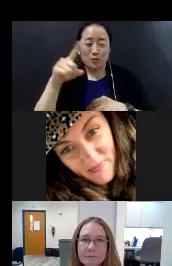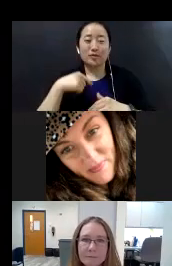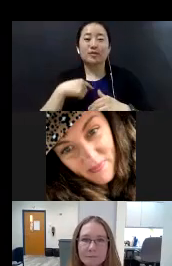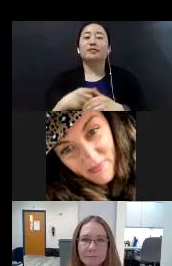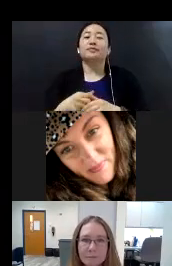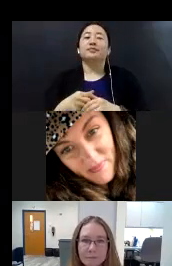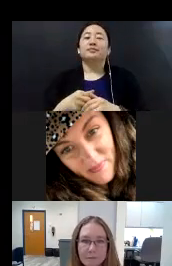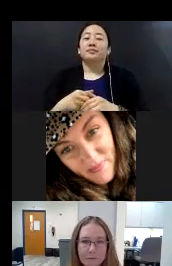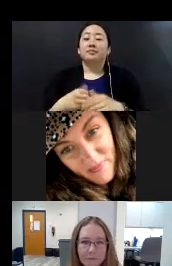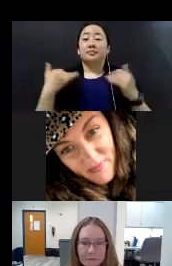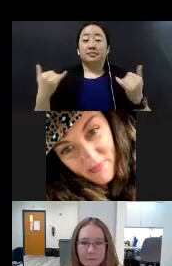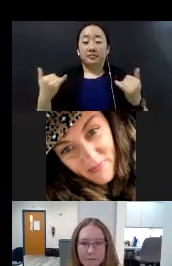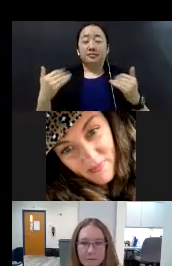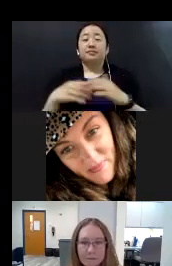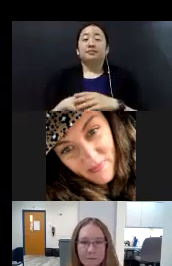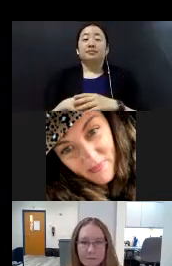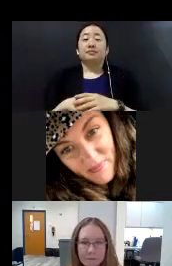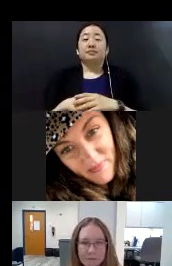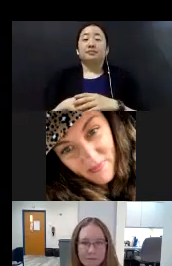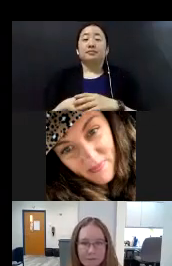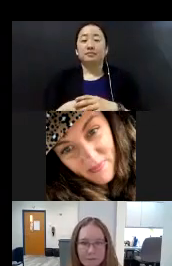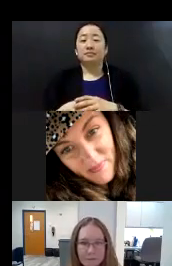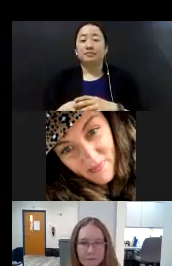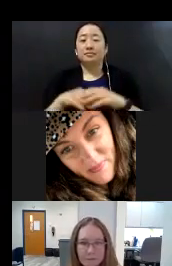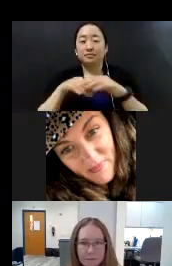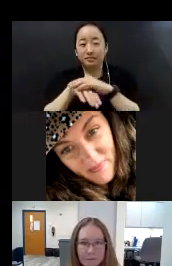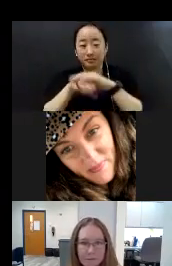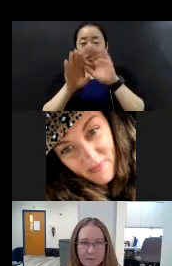WE ARE GOING TO COME THROUGH THE DOORWAY.